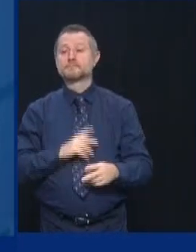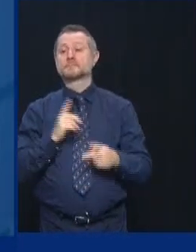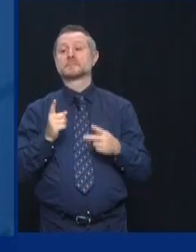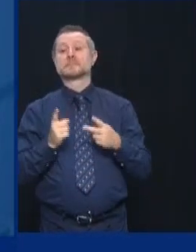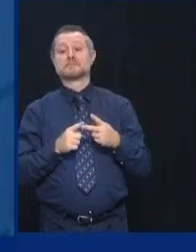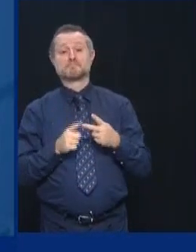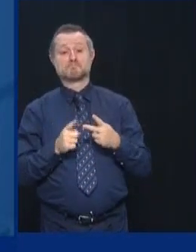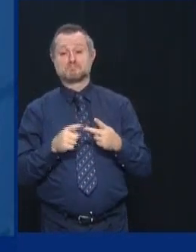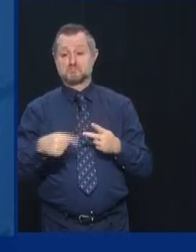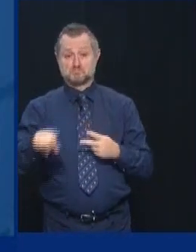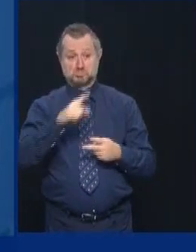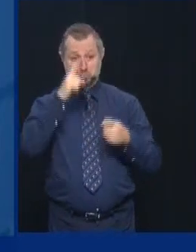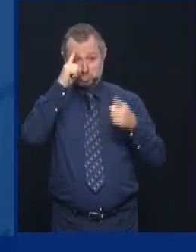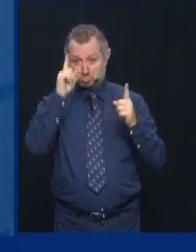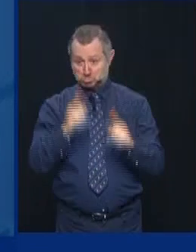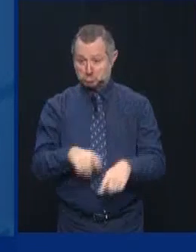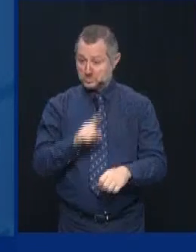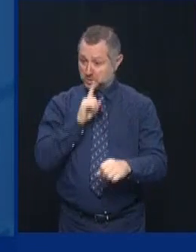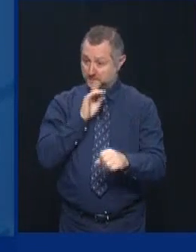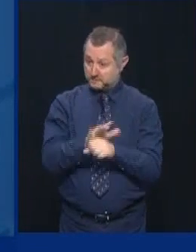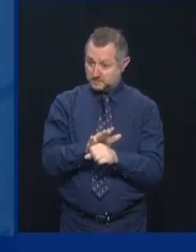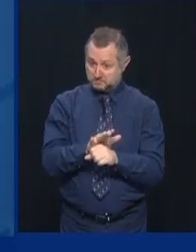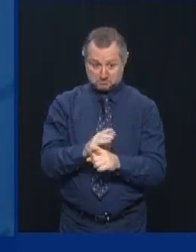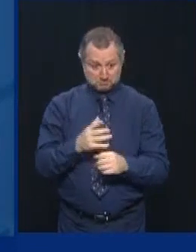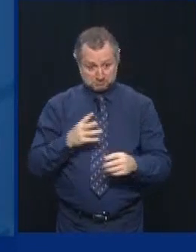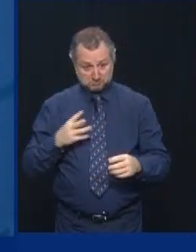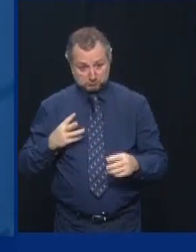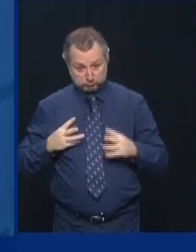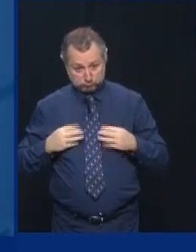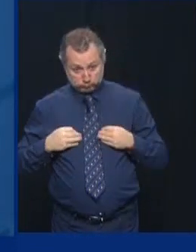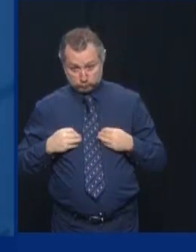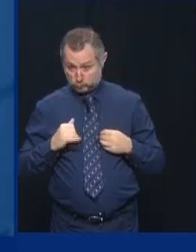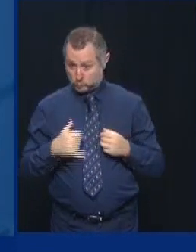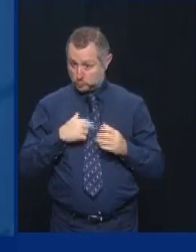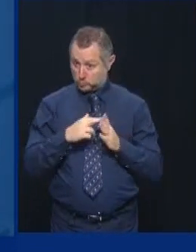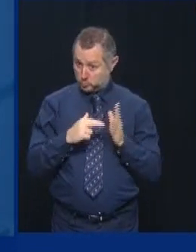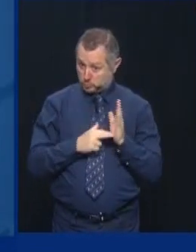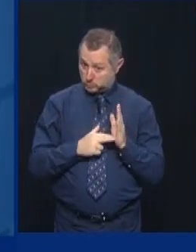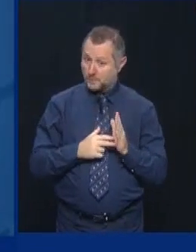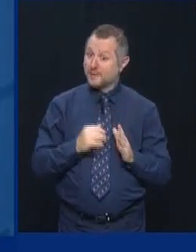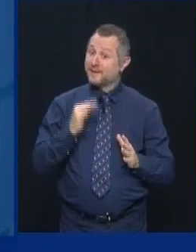INSTITUTIONS DOWN. I AM PREPARED TO DO THAT.